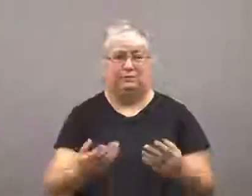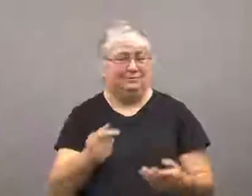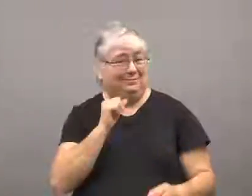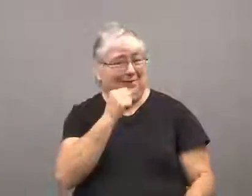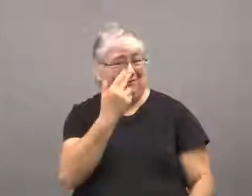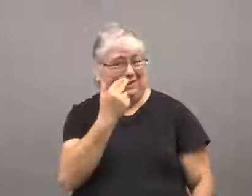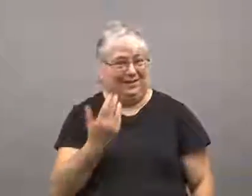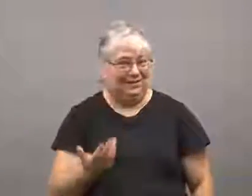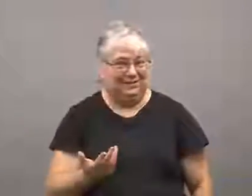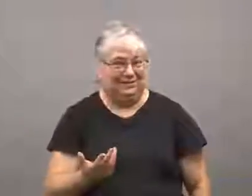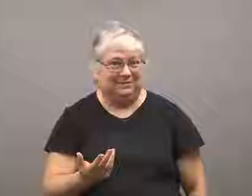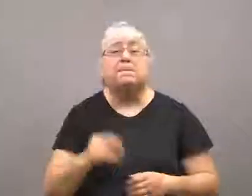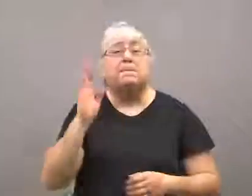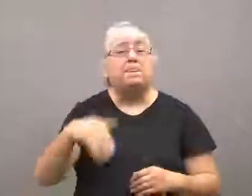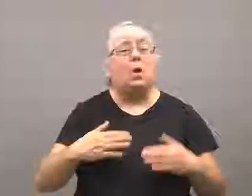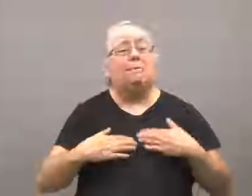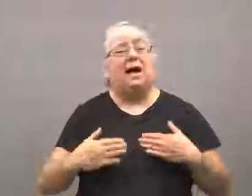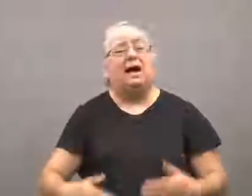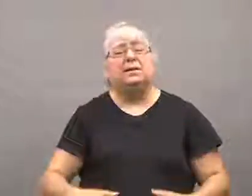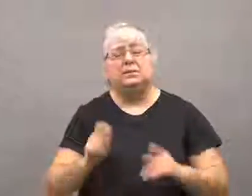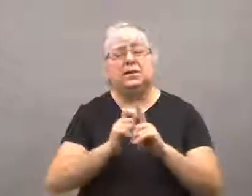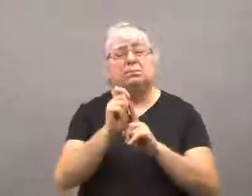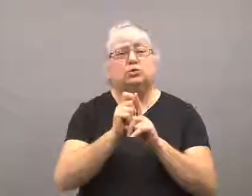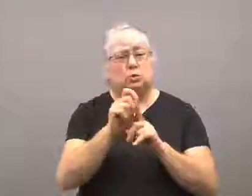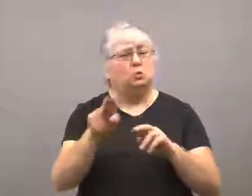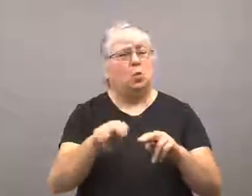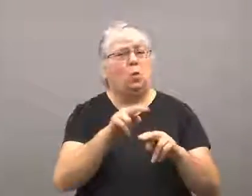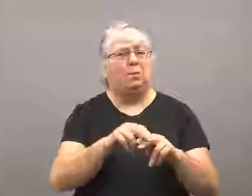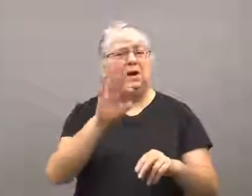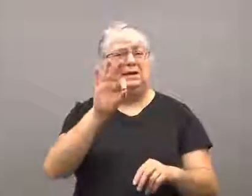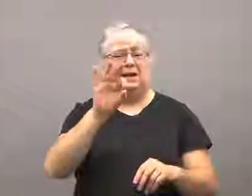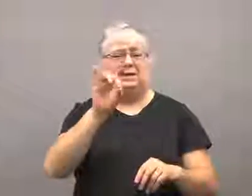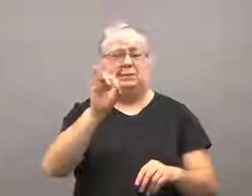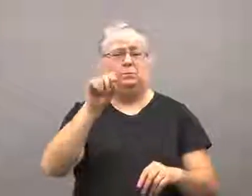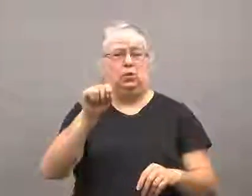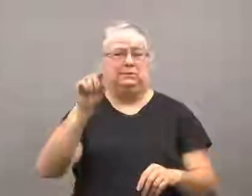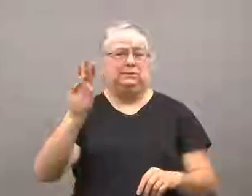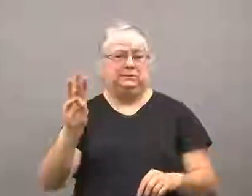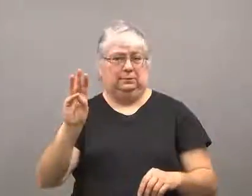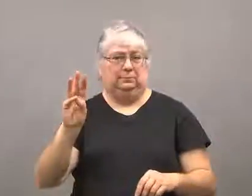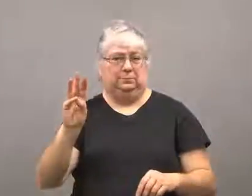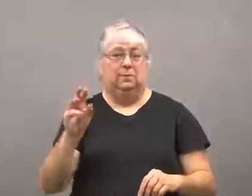It's nothing to play with.